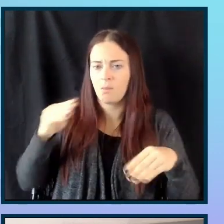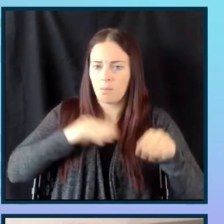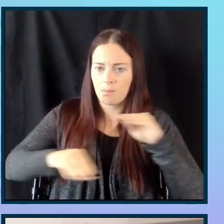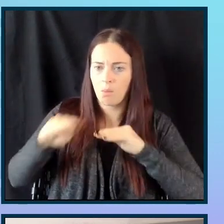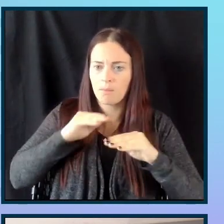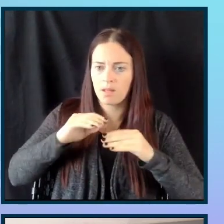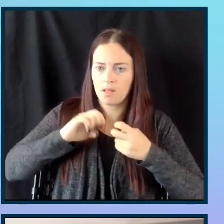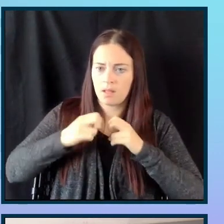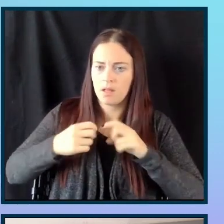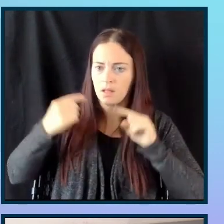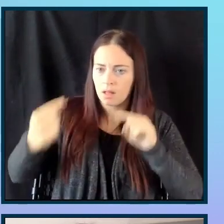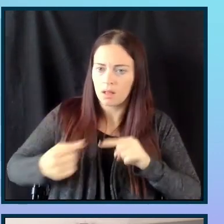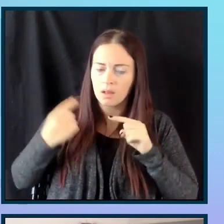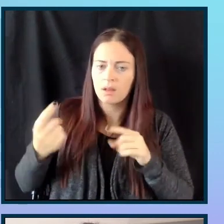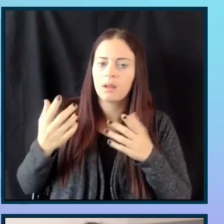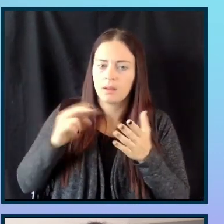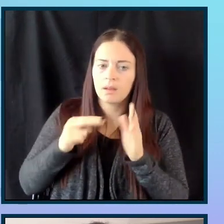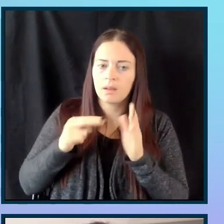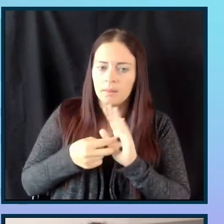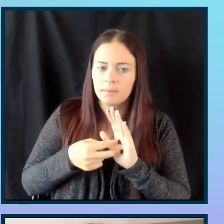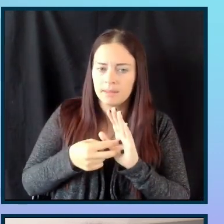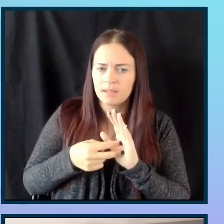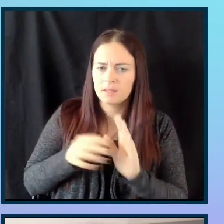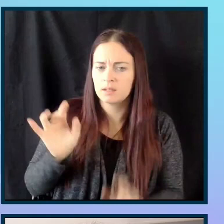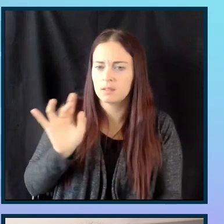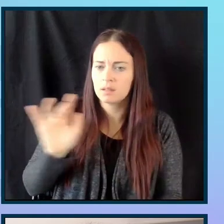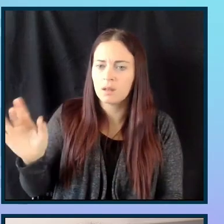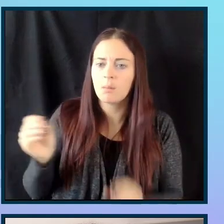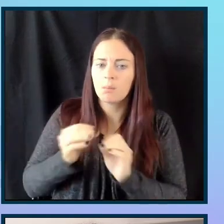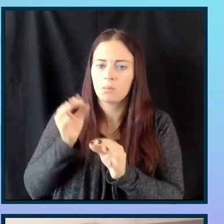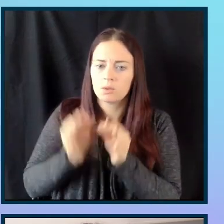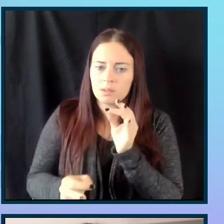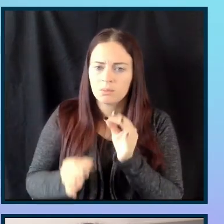just by looking for drag-and-drop mechanisms and to check if there is some way to do it